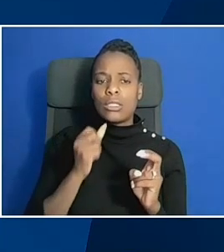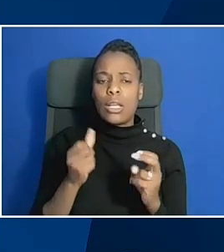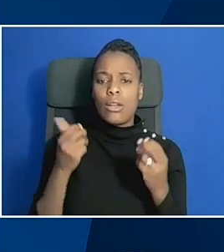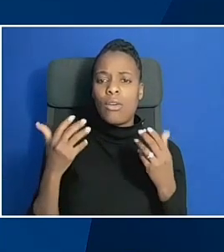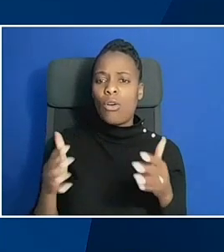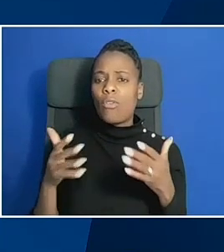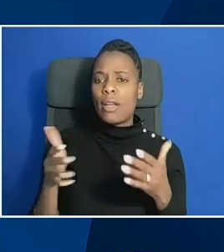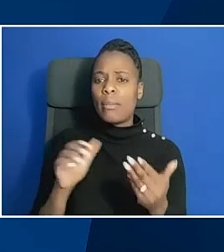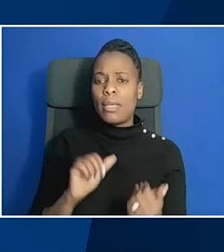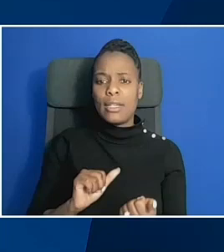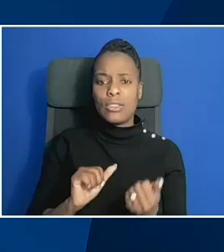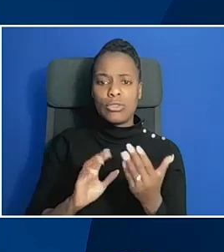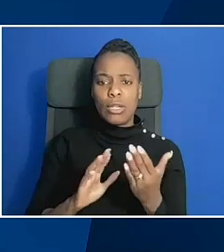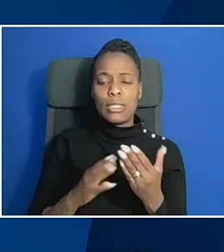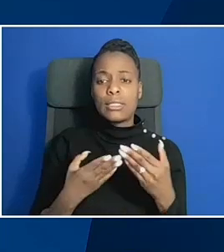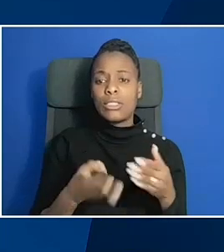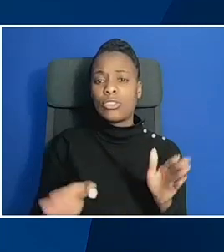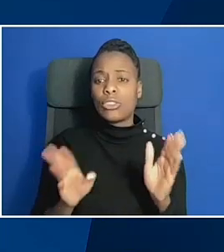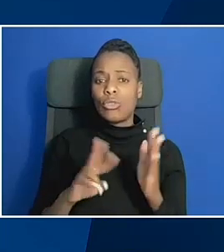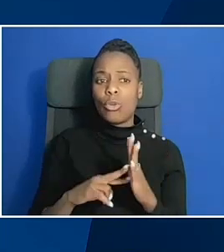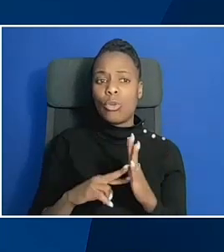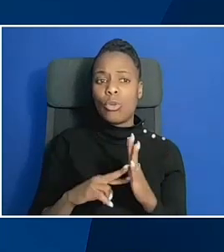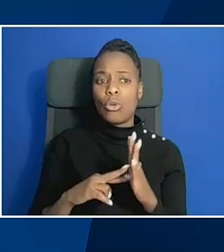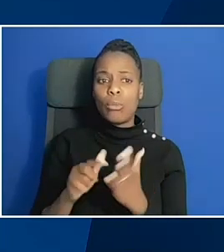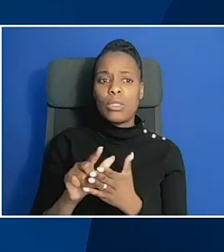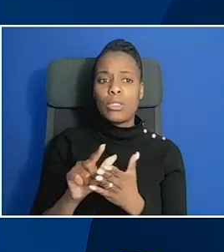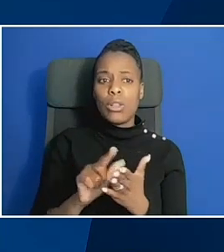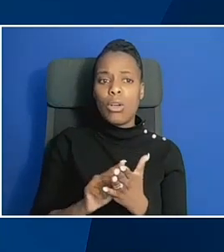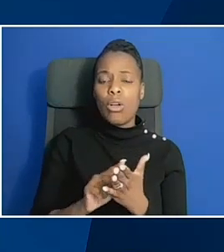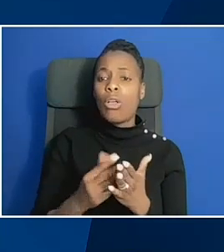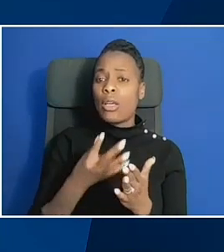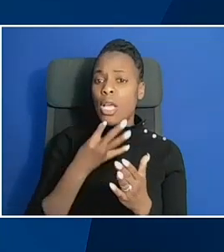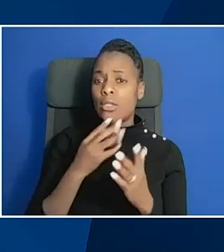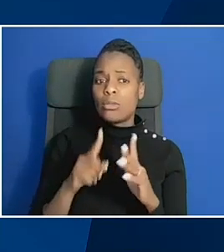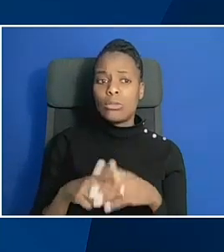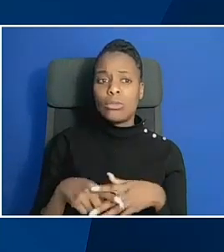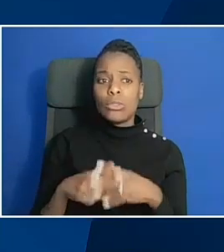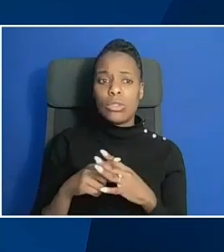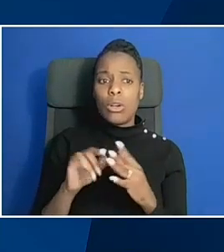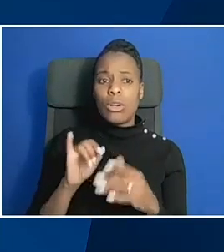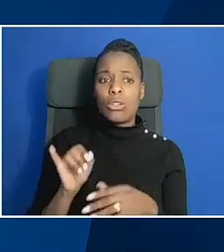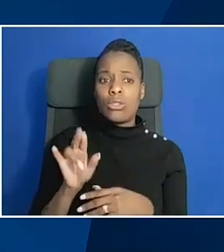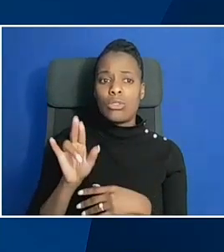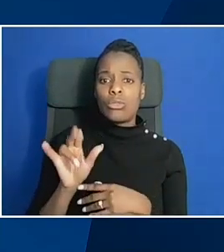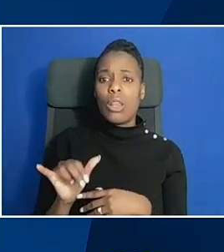through general purpose laws, or is about to be in effect in July with the rules that I think many of you were there and